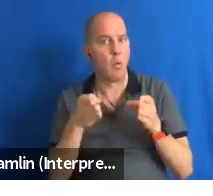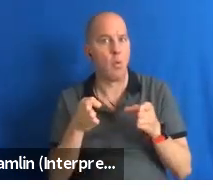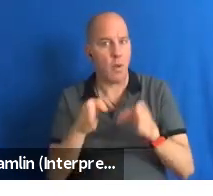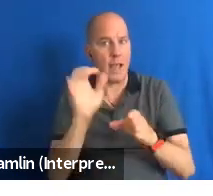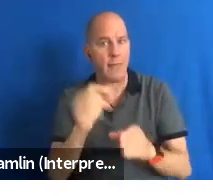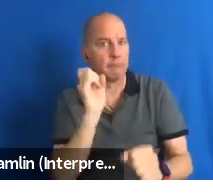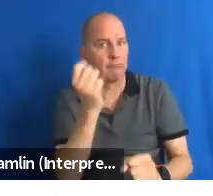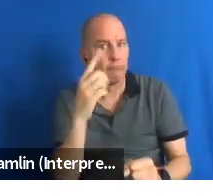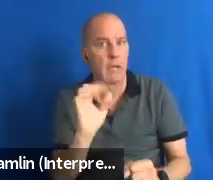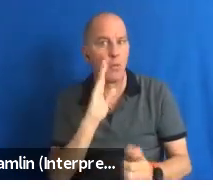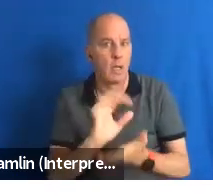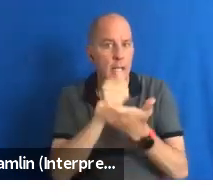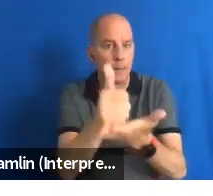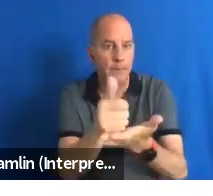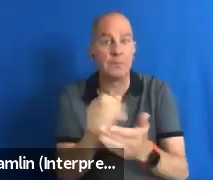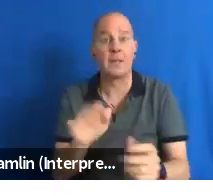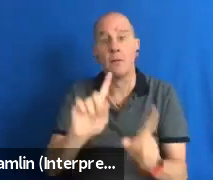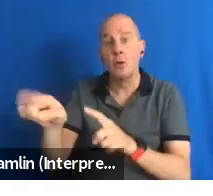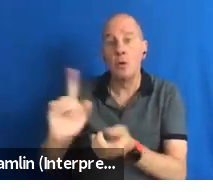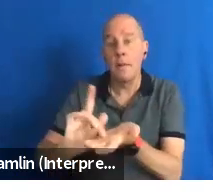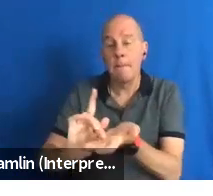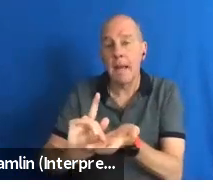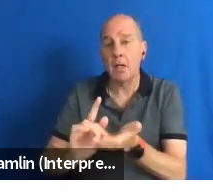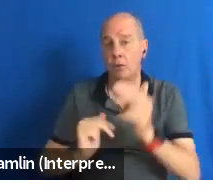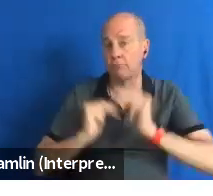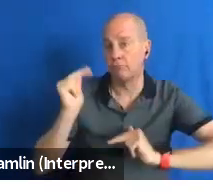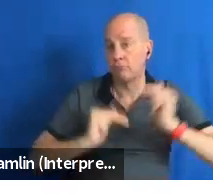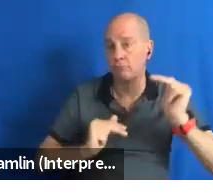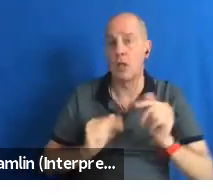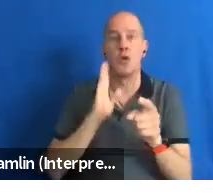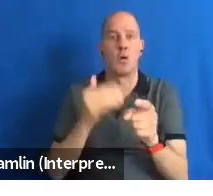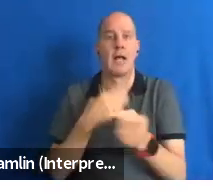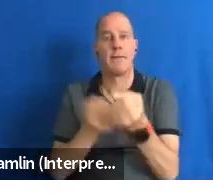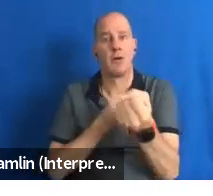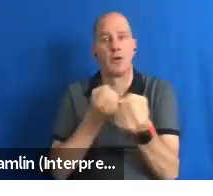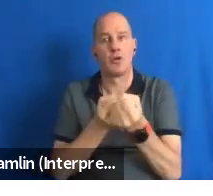go to a medical facility, for instance, that you have the support personnel and